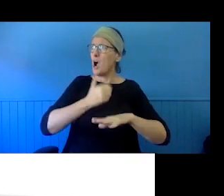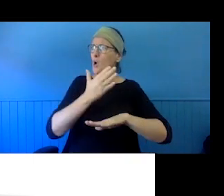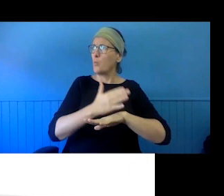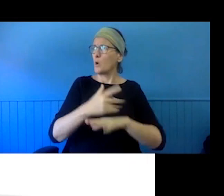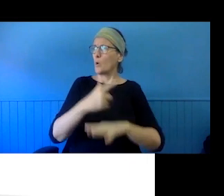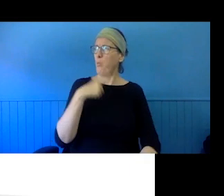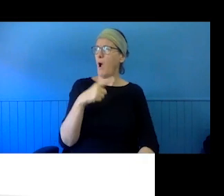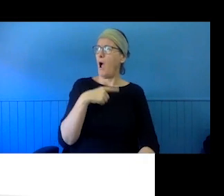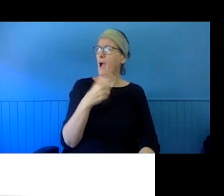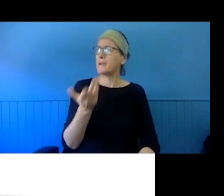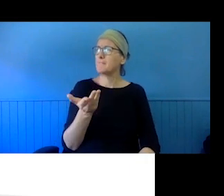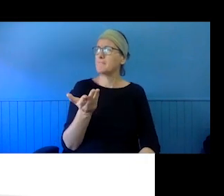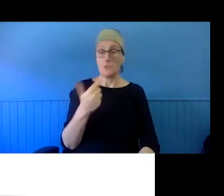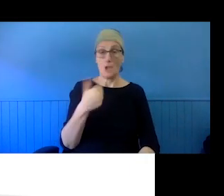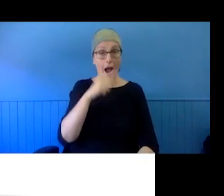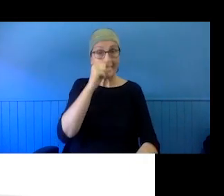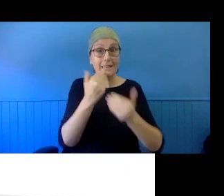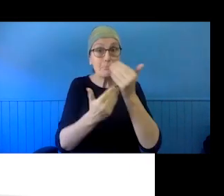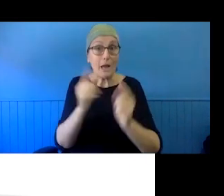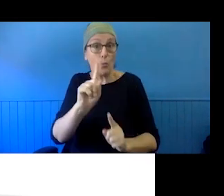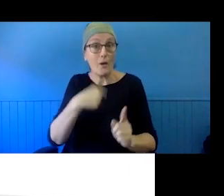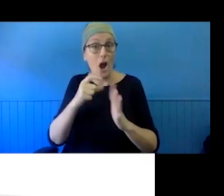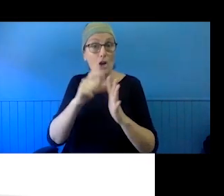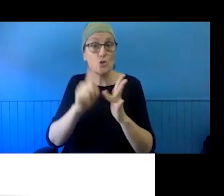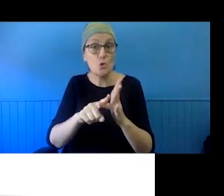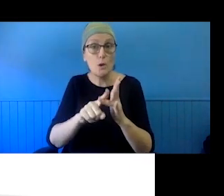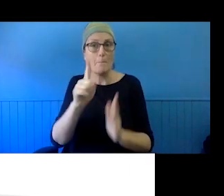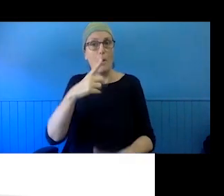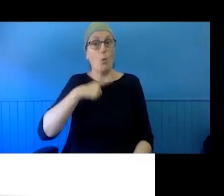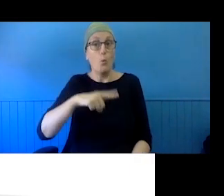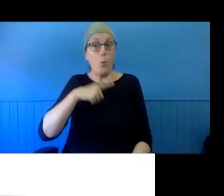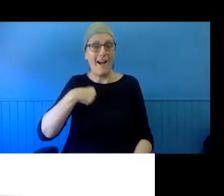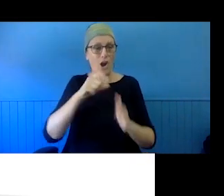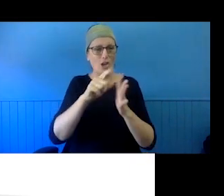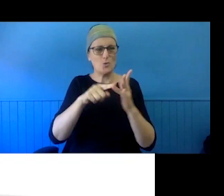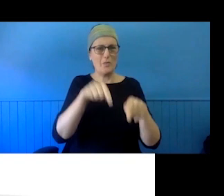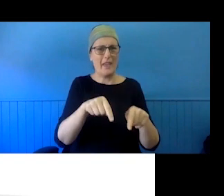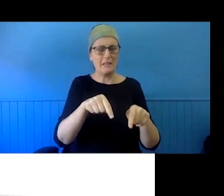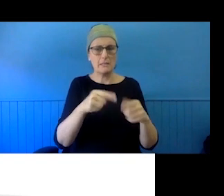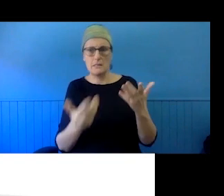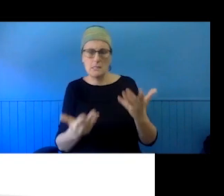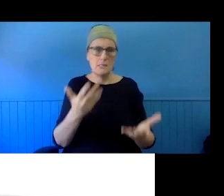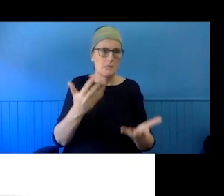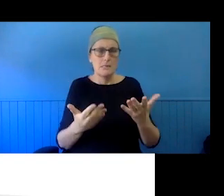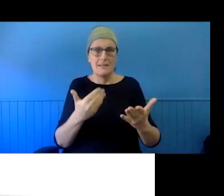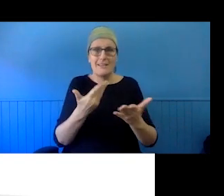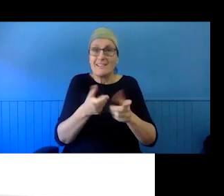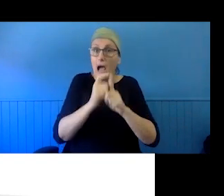where we do lots of stuff, it may not be the right things that we do. We can sort of say how we do it, although we might not fully